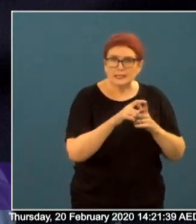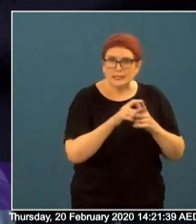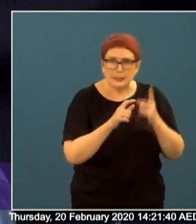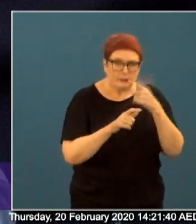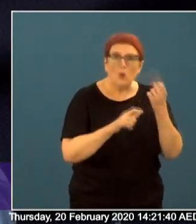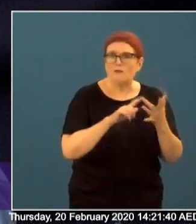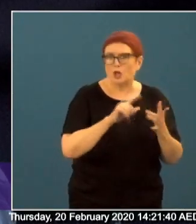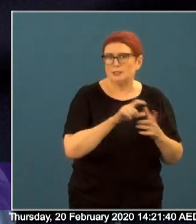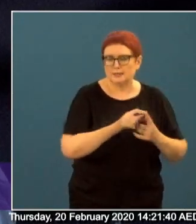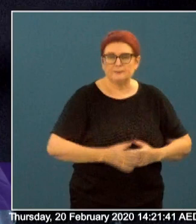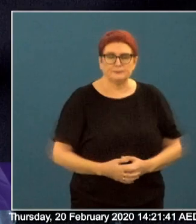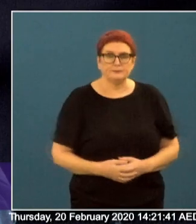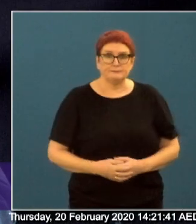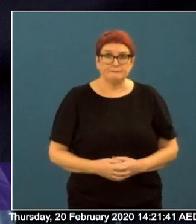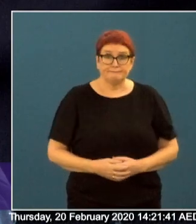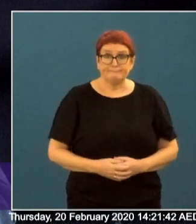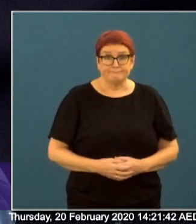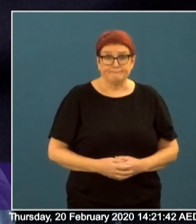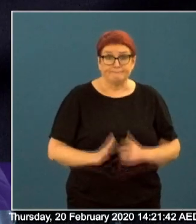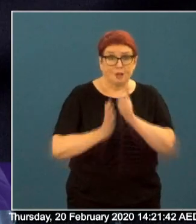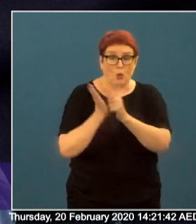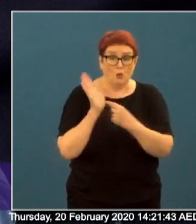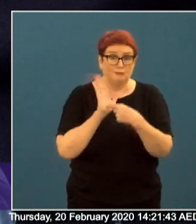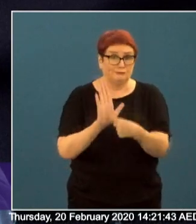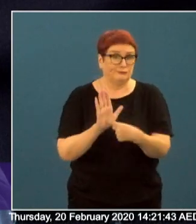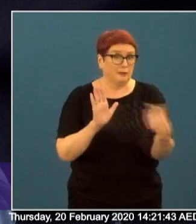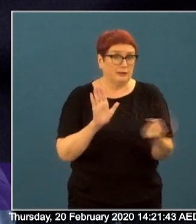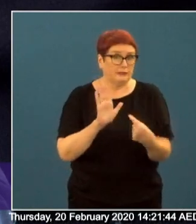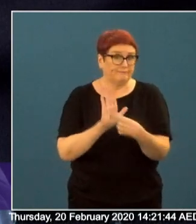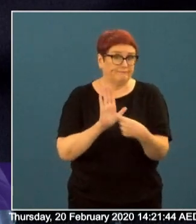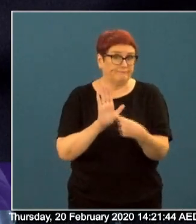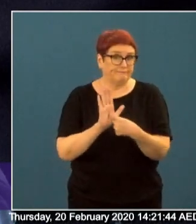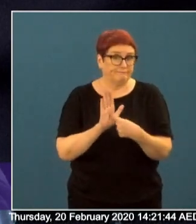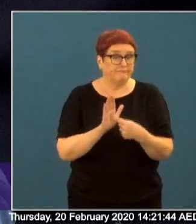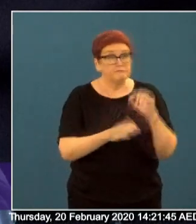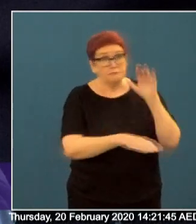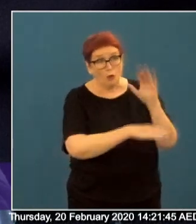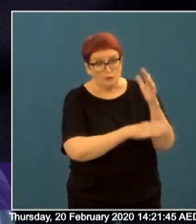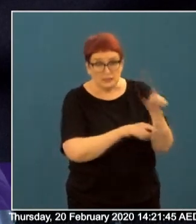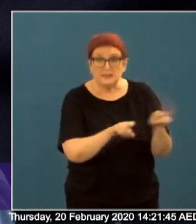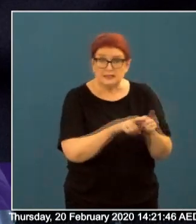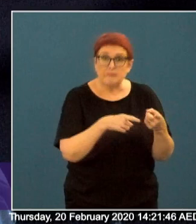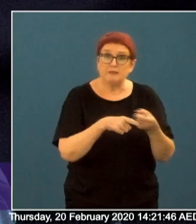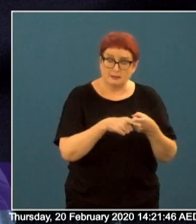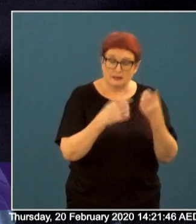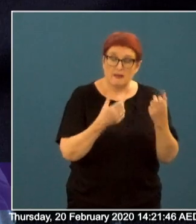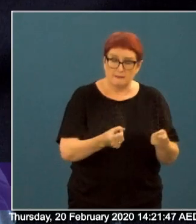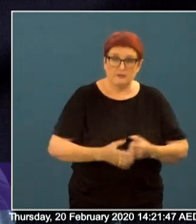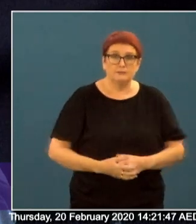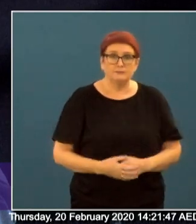This is a legislative requirement in some jurisdictions internationally, including in the UK National Health Service.